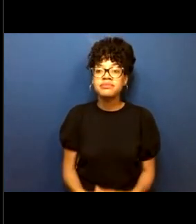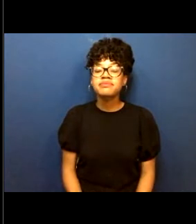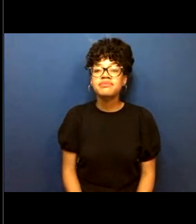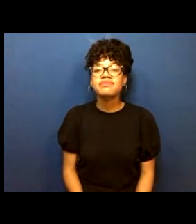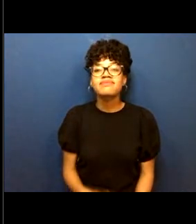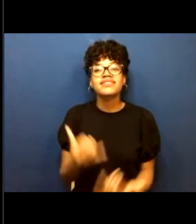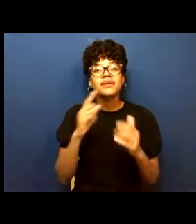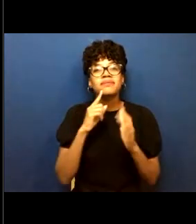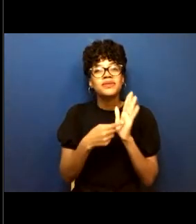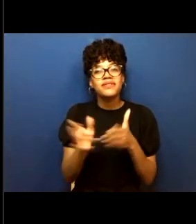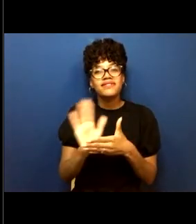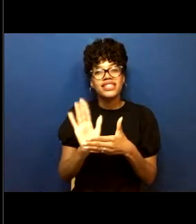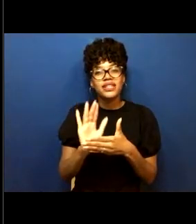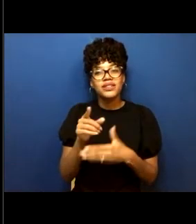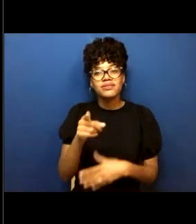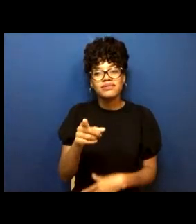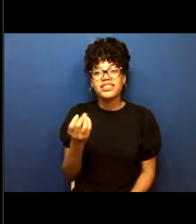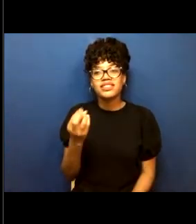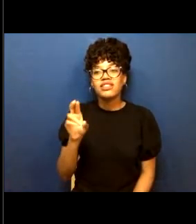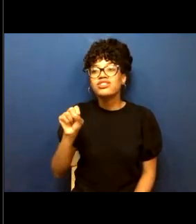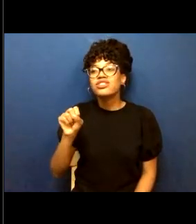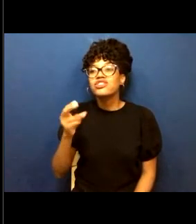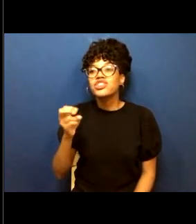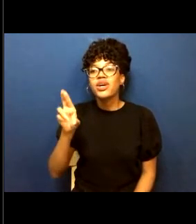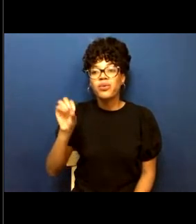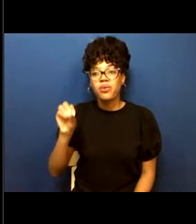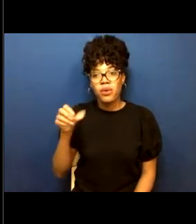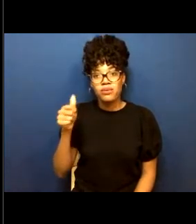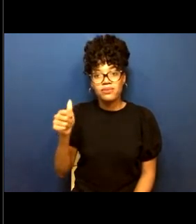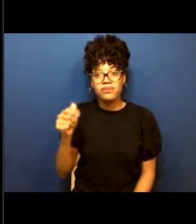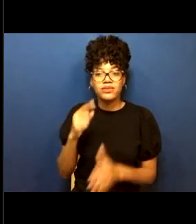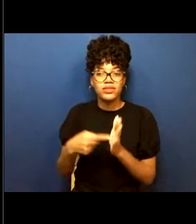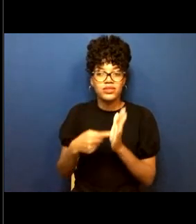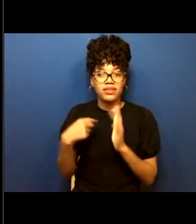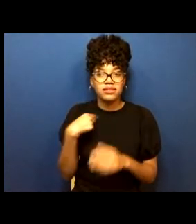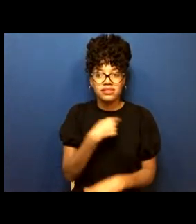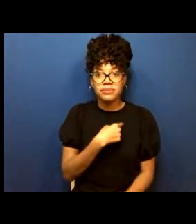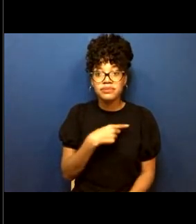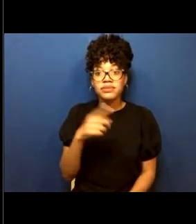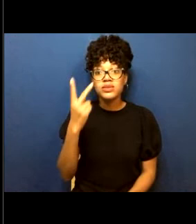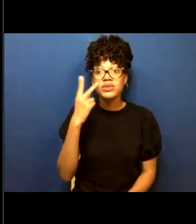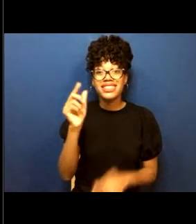that Dr. Shero was kind enough to share with you all That circle of dots shows you where each time